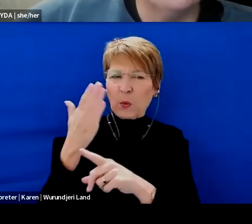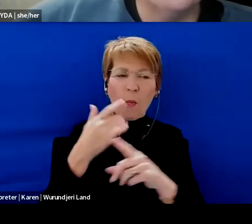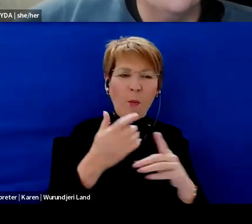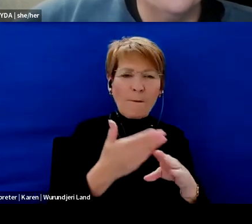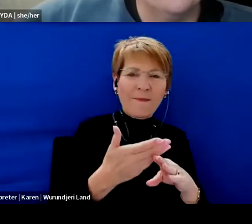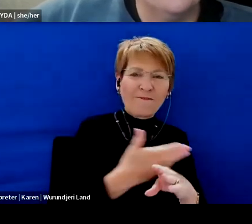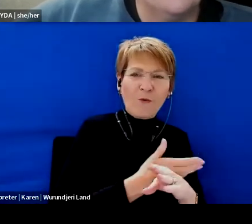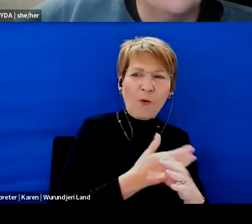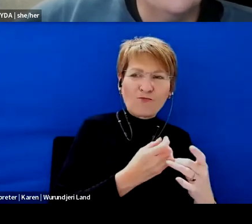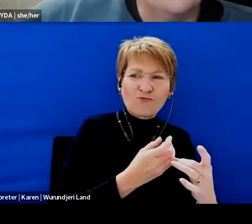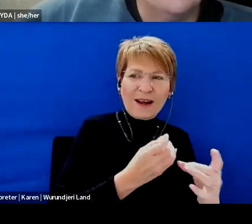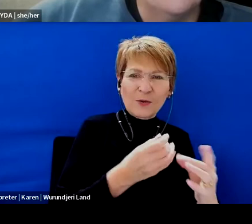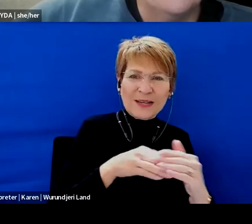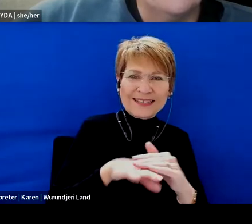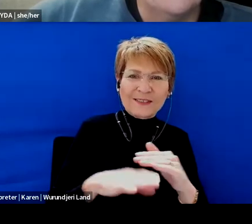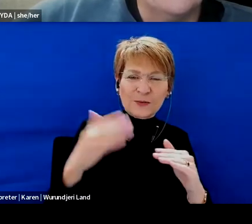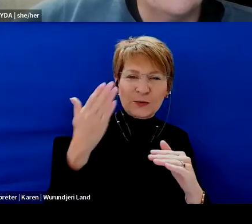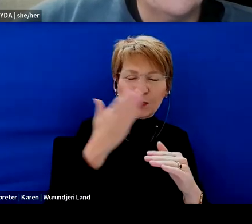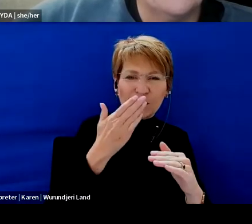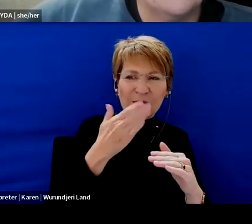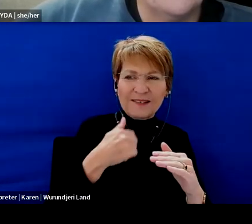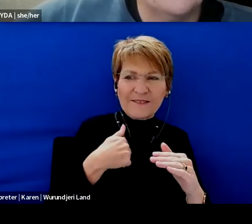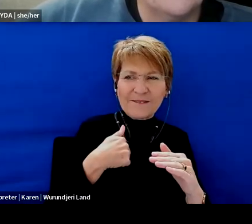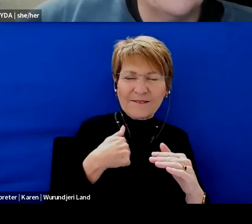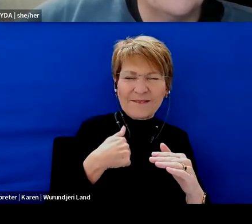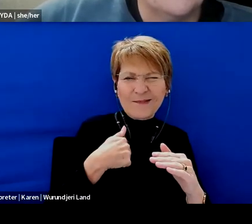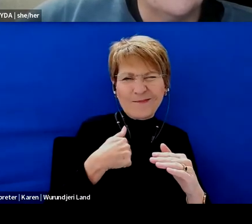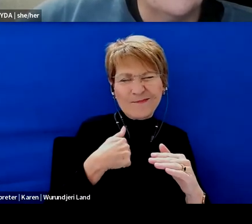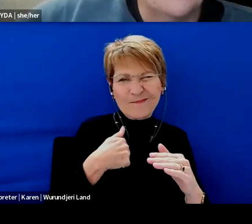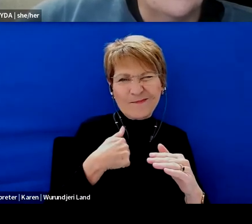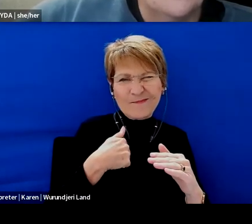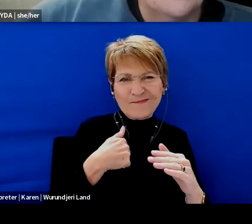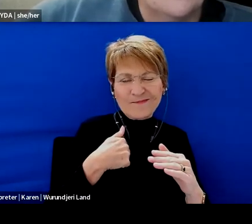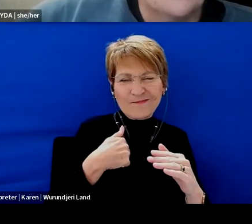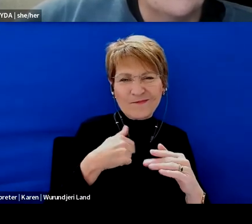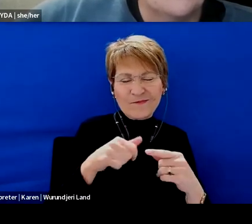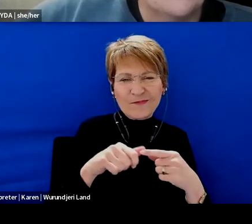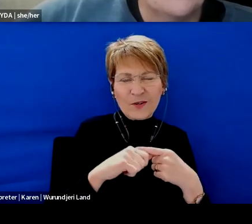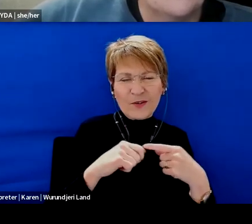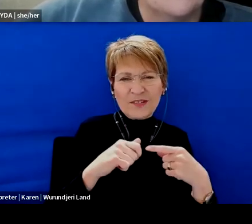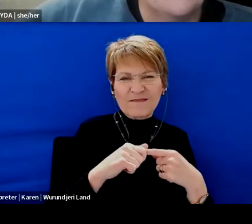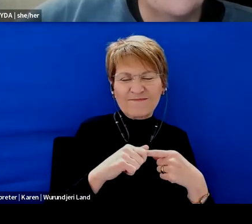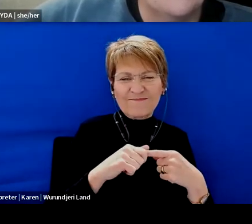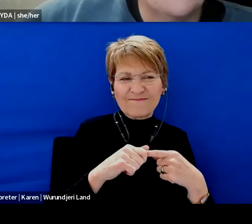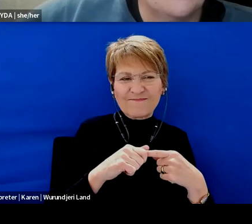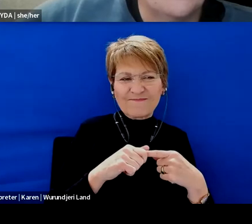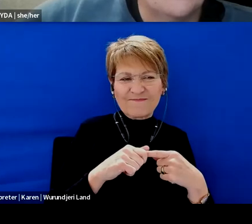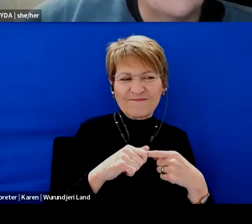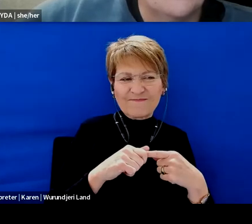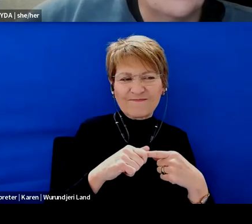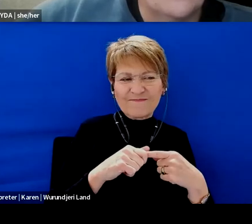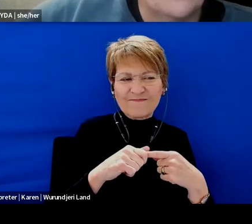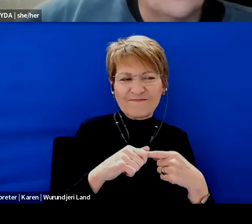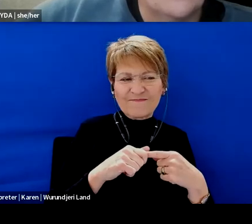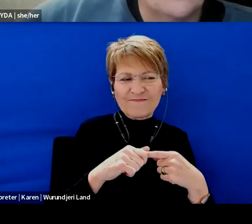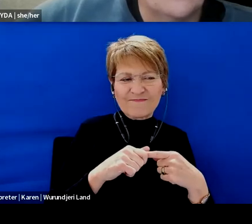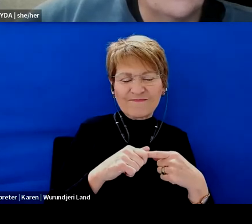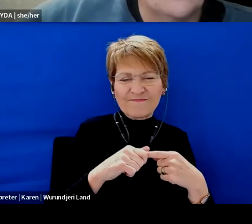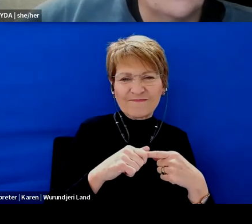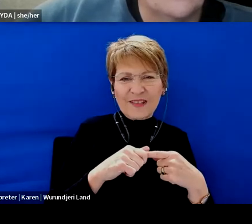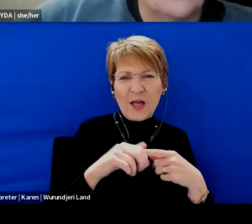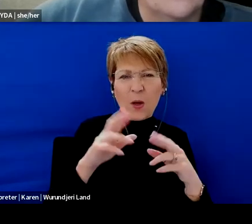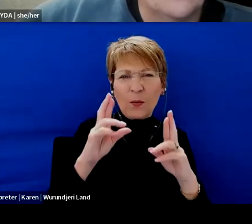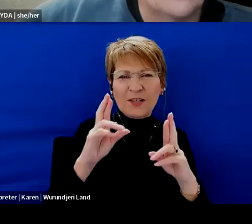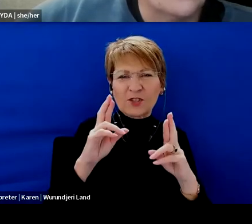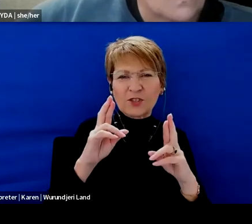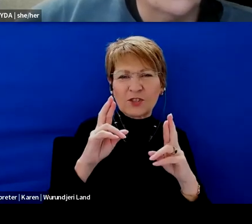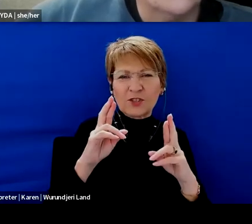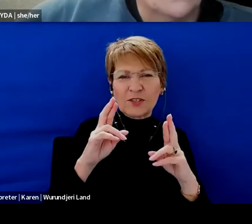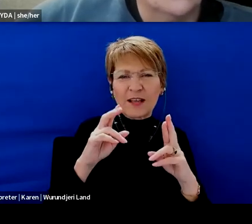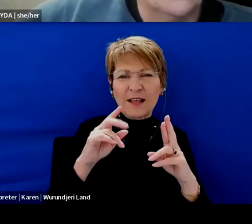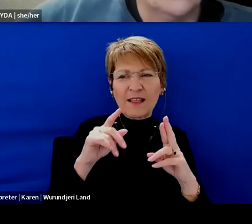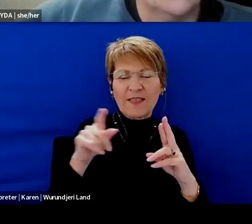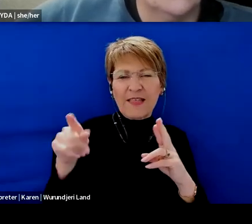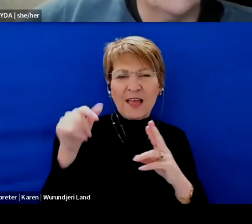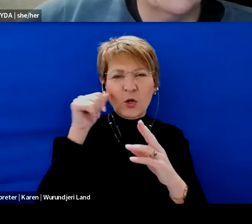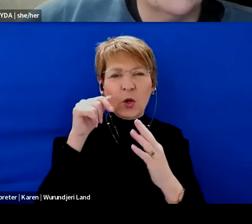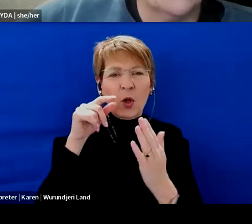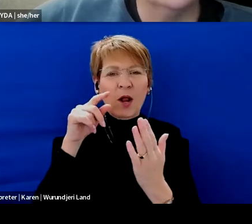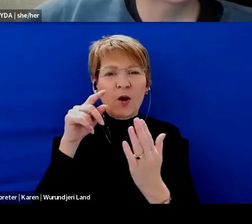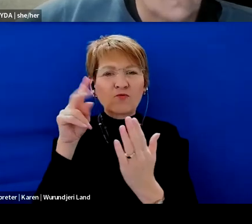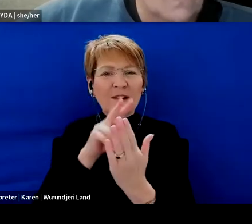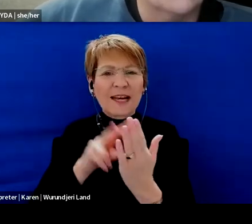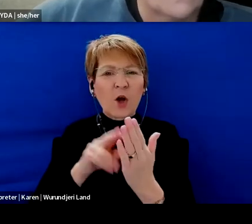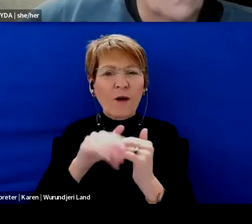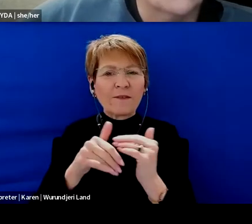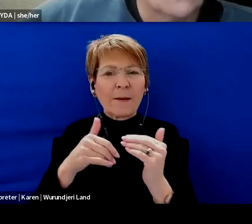The first one I think would be really important was I kind of wish that those around me knew to look into my report comments, a bit better in terms of my academic process.